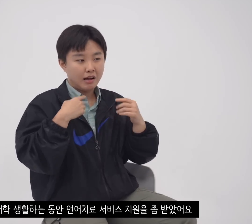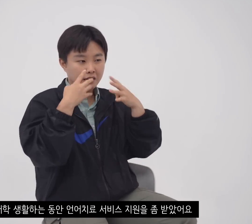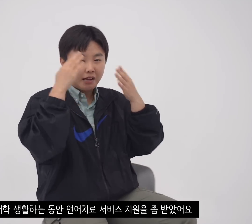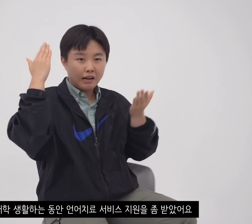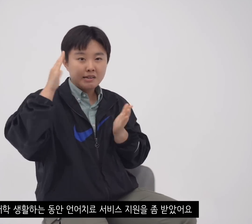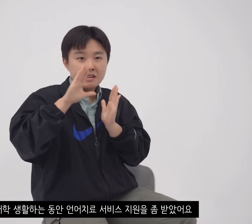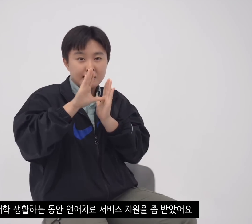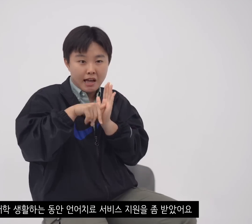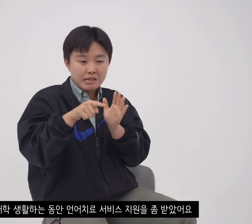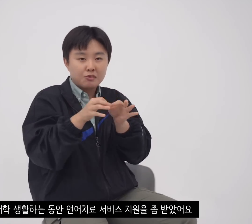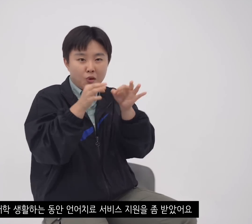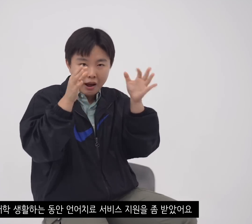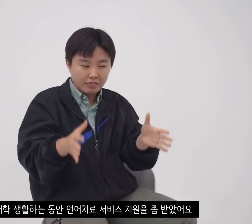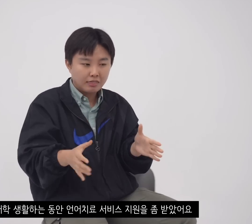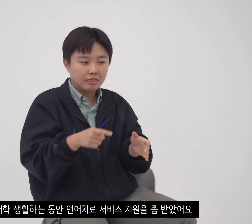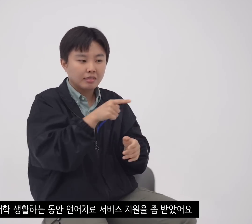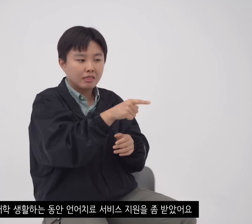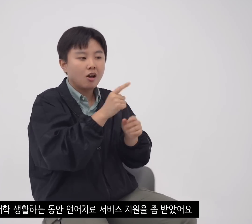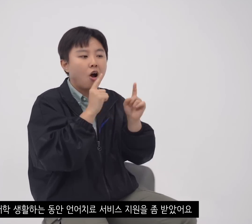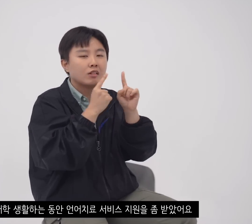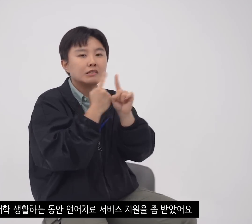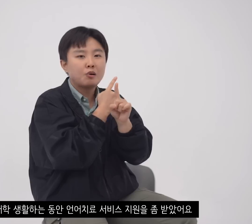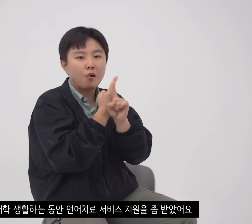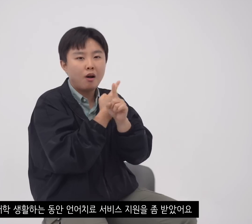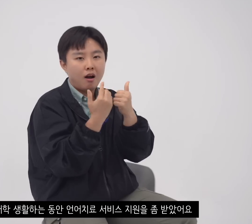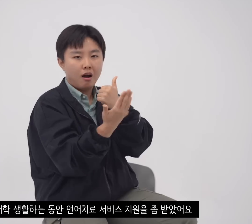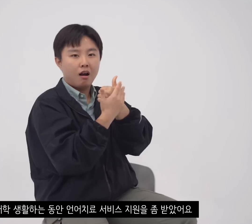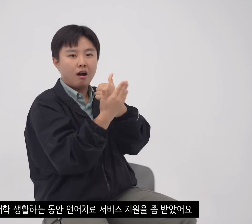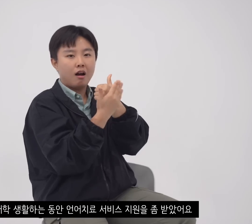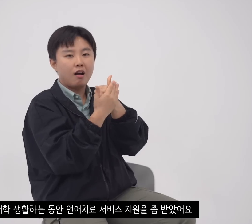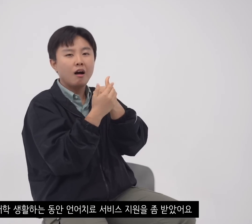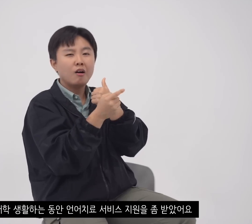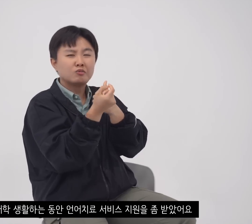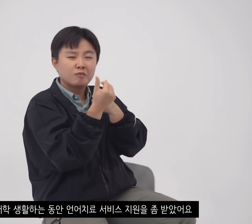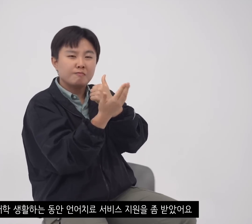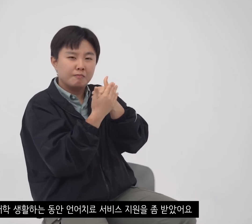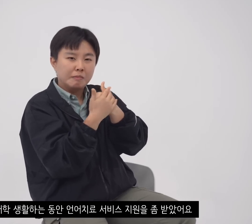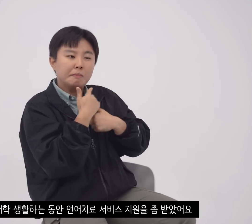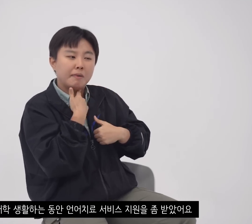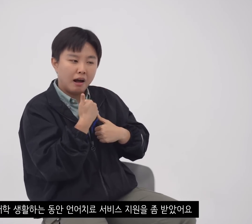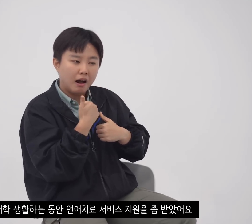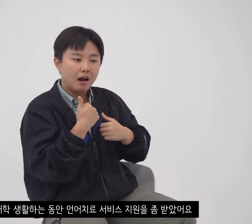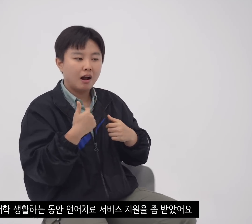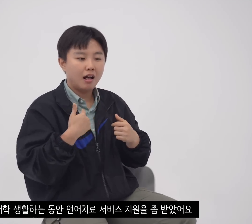I received some support from speech therapy services while I was in college.